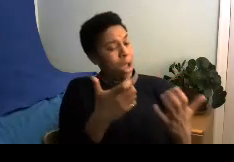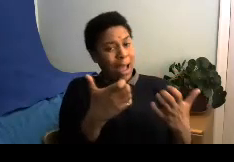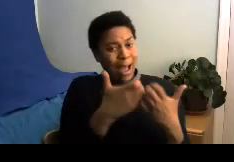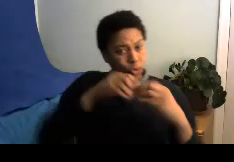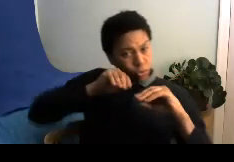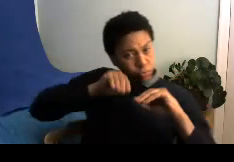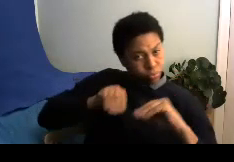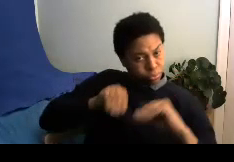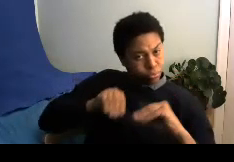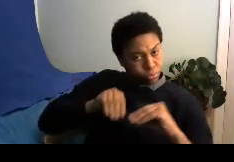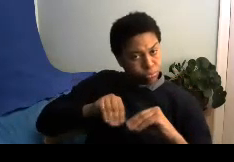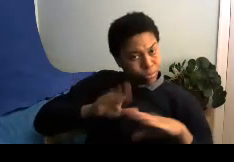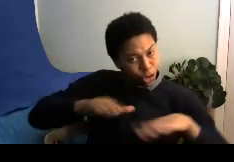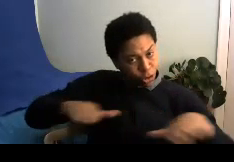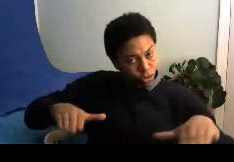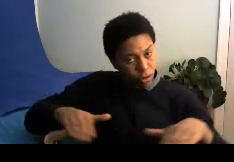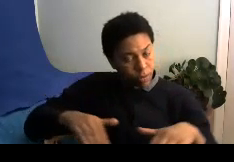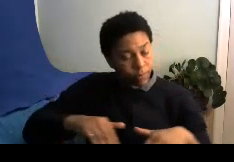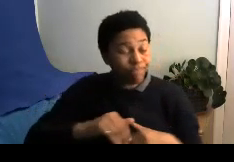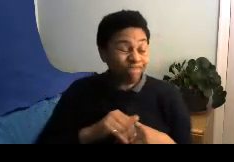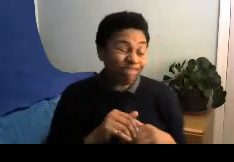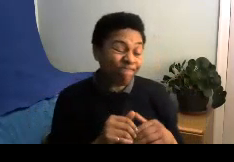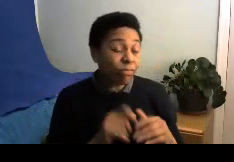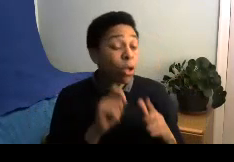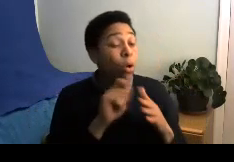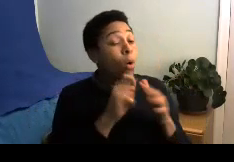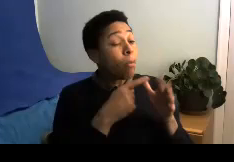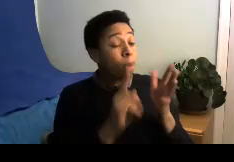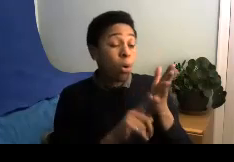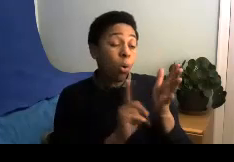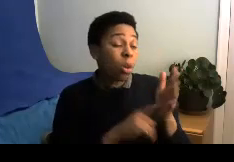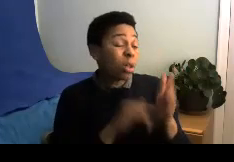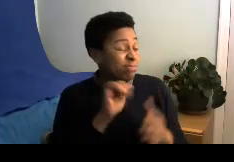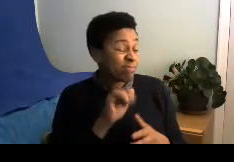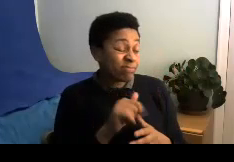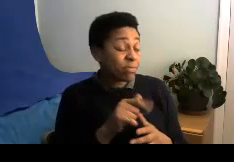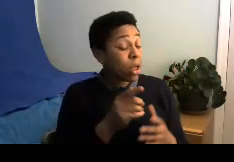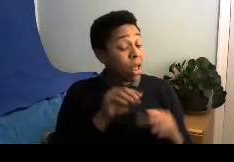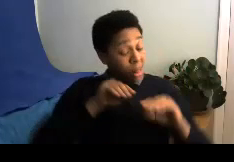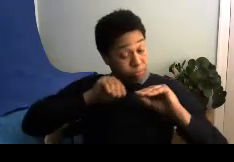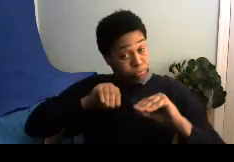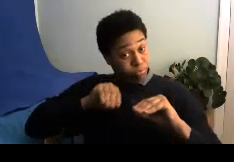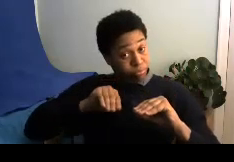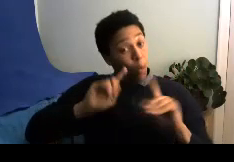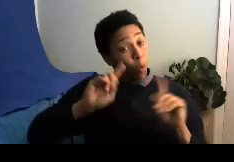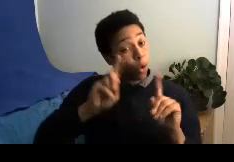Paul: Yeah, I mean, you're indoctrinated into a culture of fear. And, you know, the great fear is that you will die at